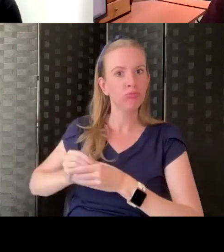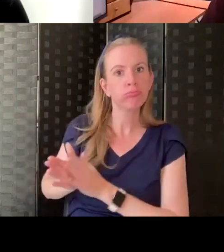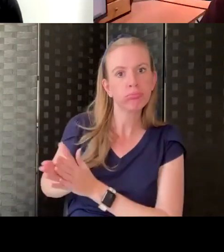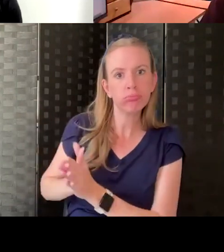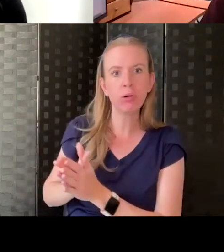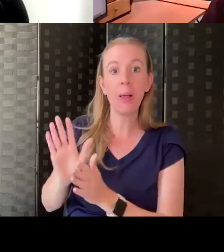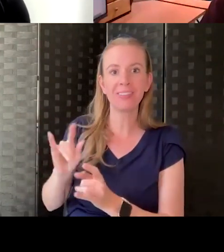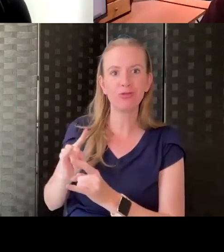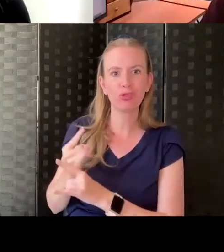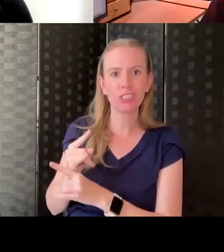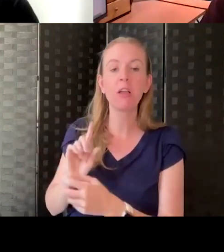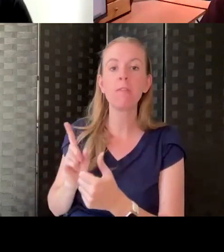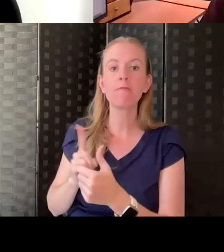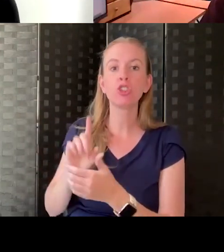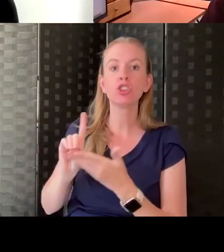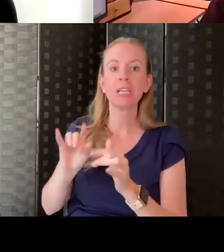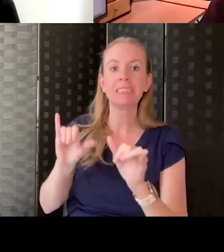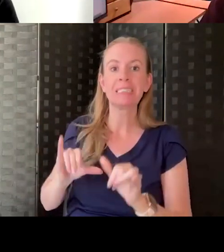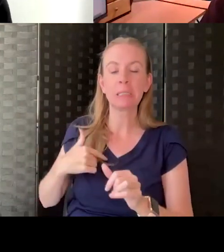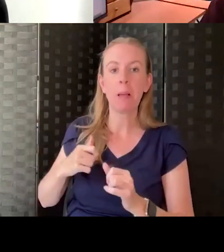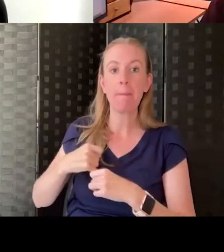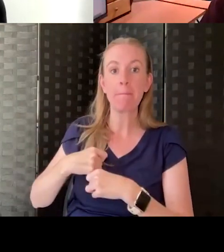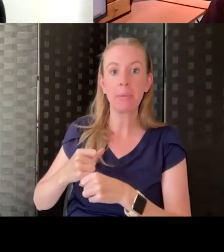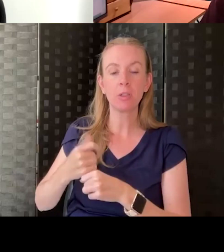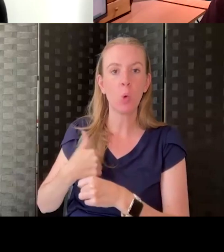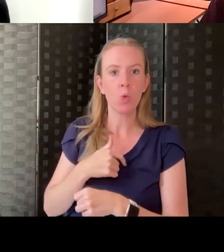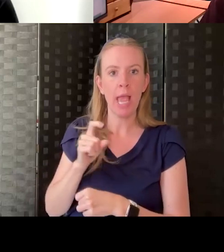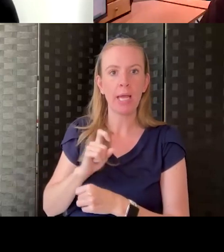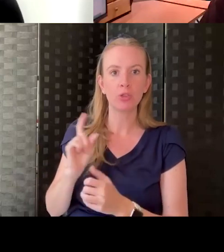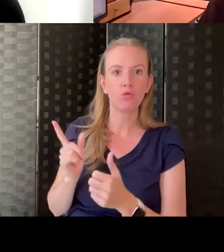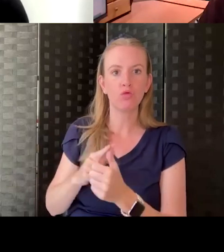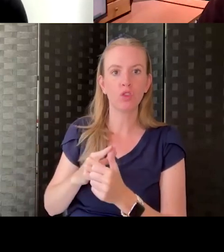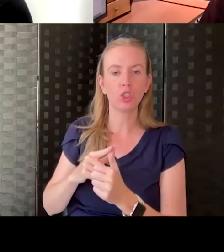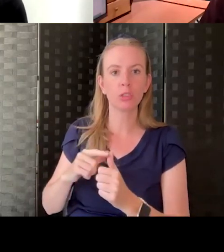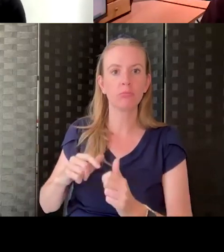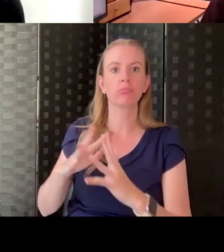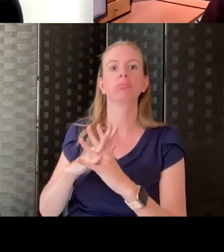the first design system I built we had to just build it first and show the benefit of actually